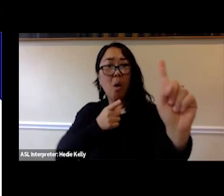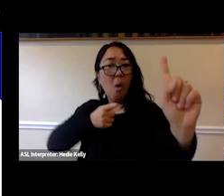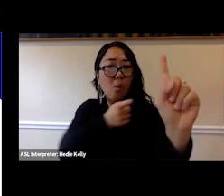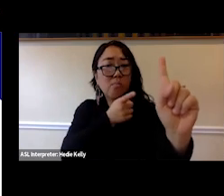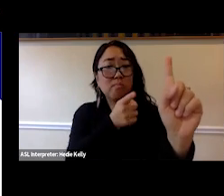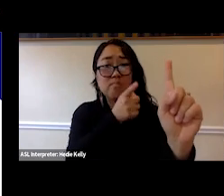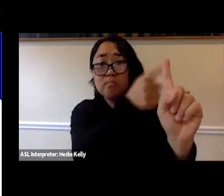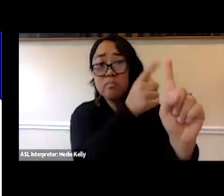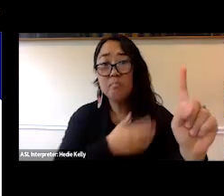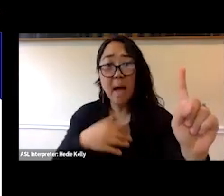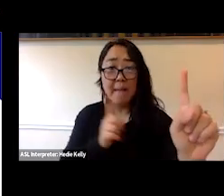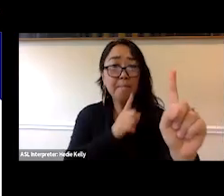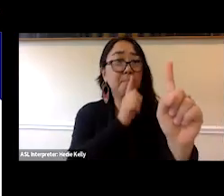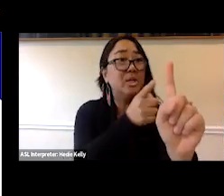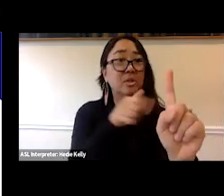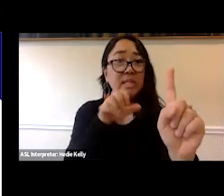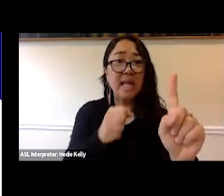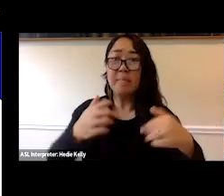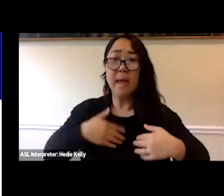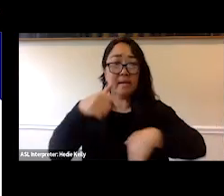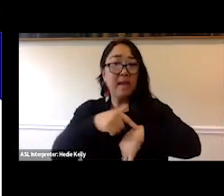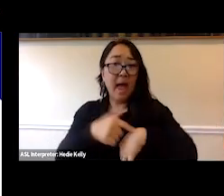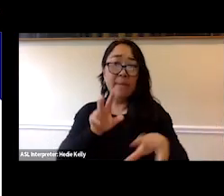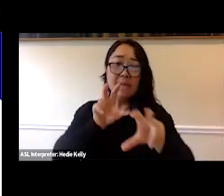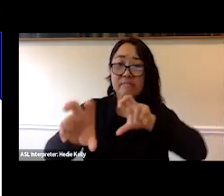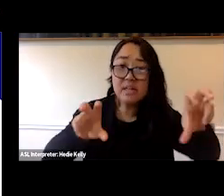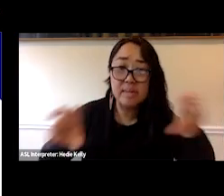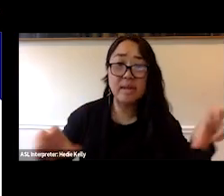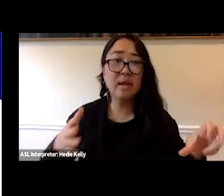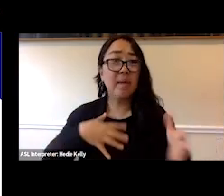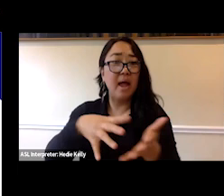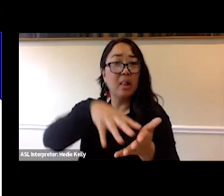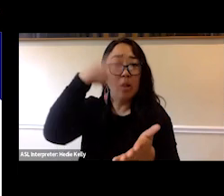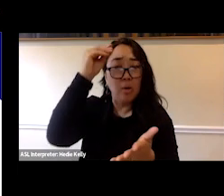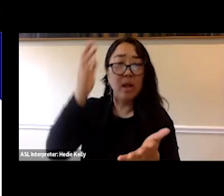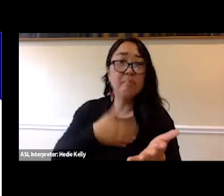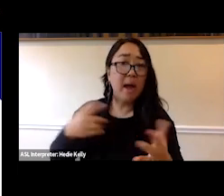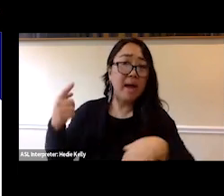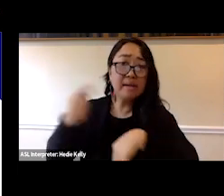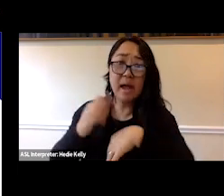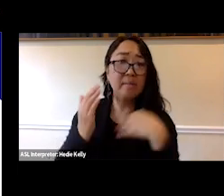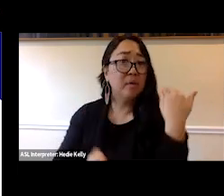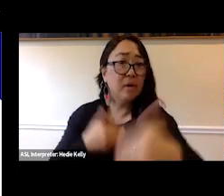and investment making a difference to proactively move us forward? We would argue every time, absolutely.